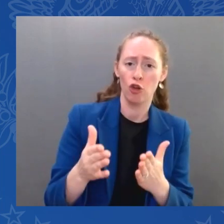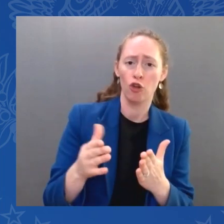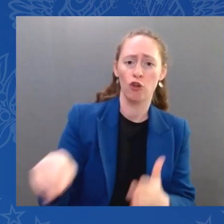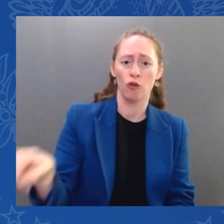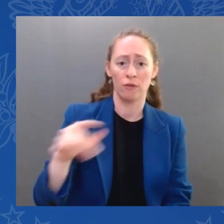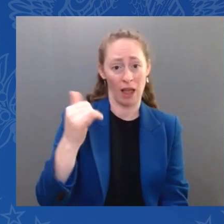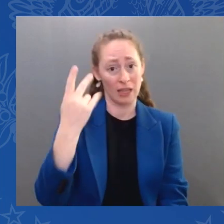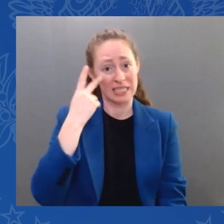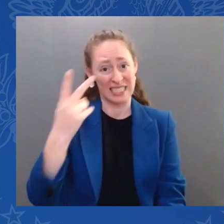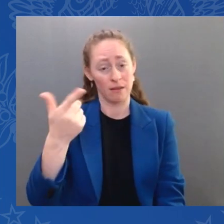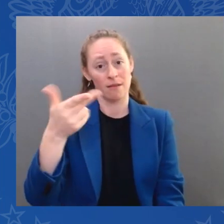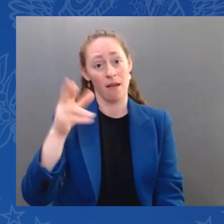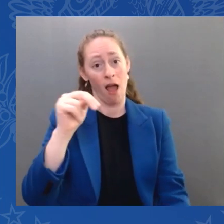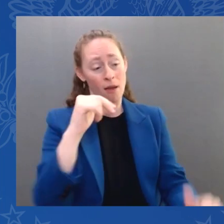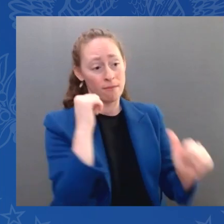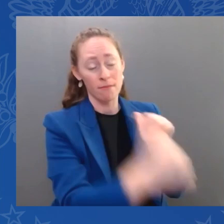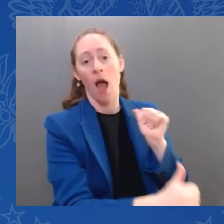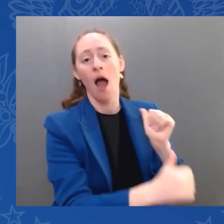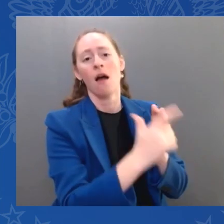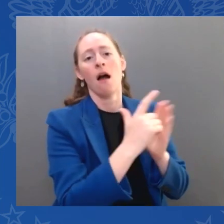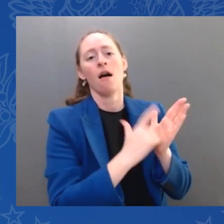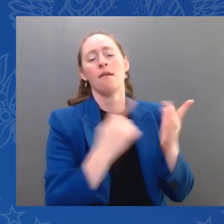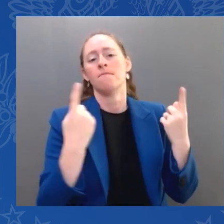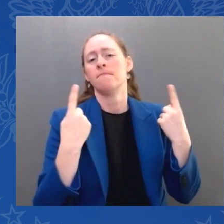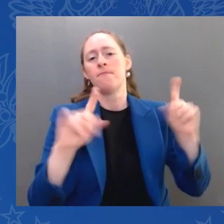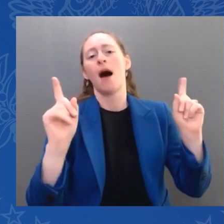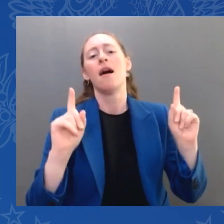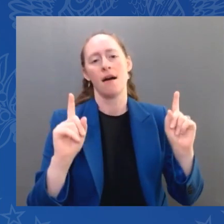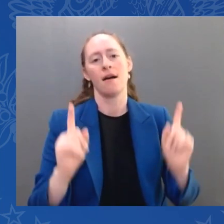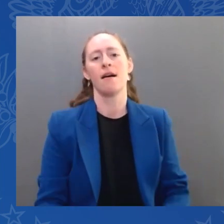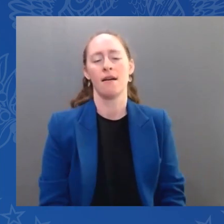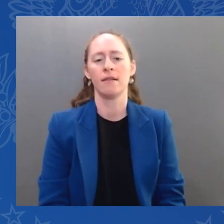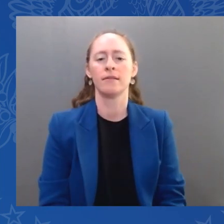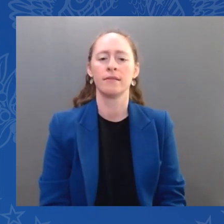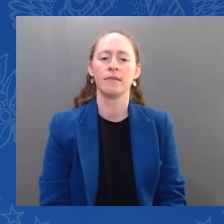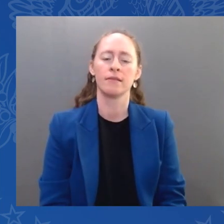But we know that this is only the first step. This new law will undoubtedly help